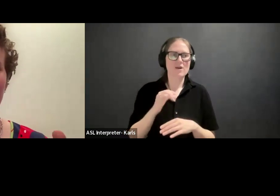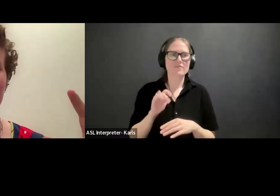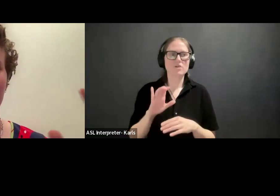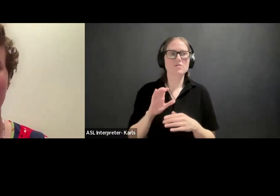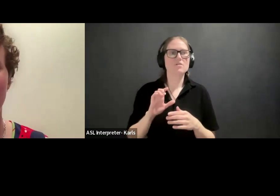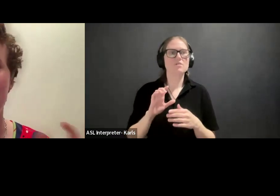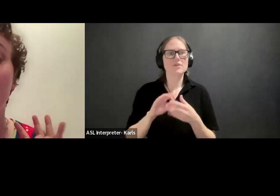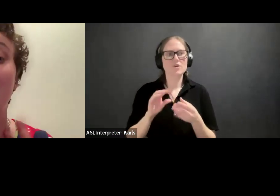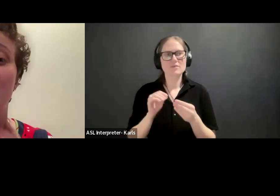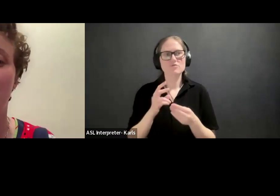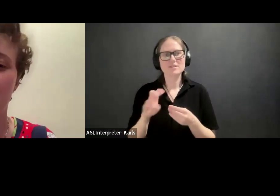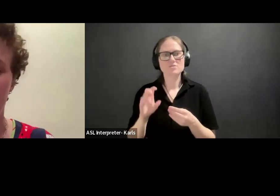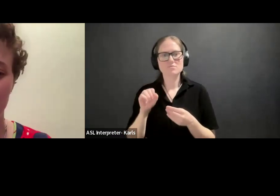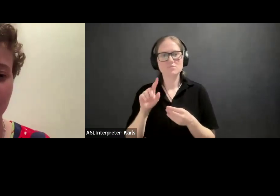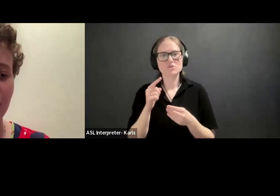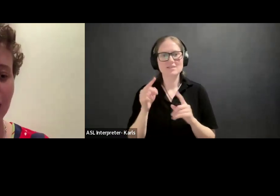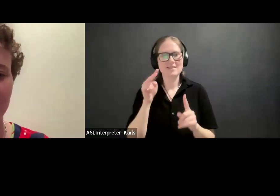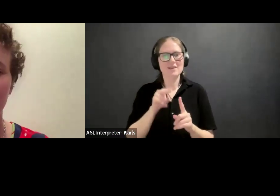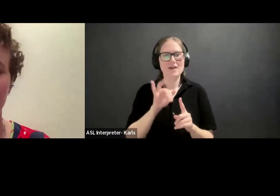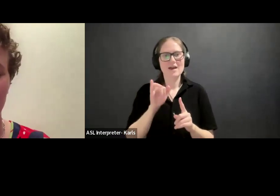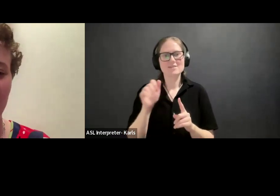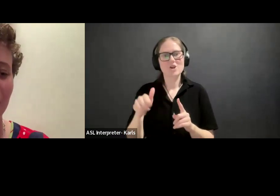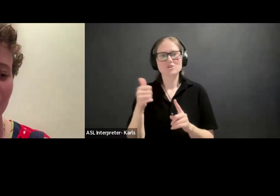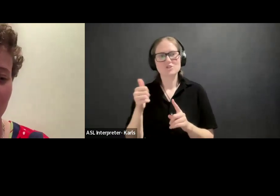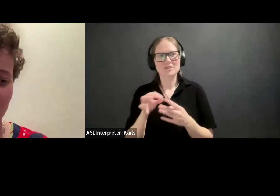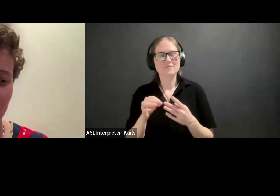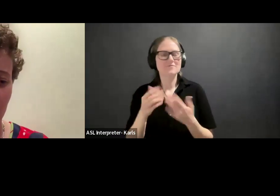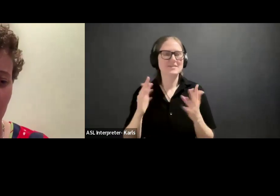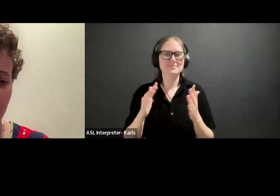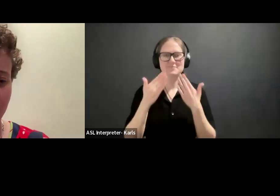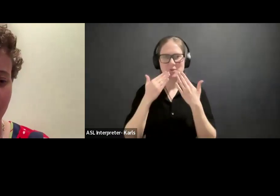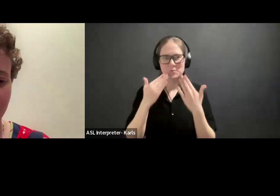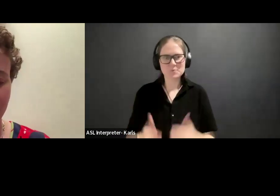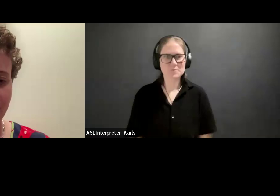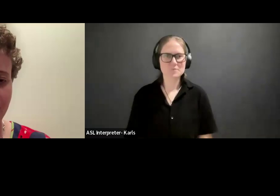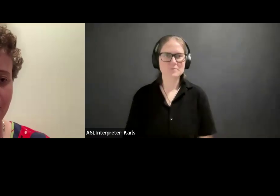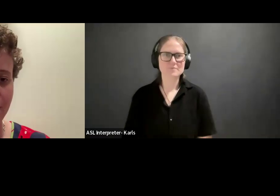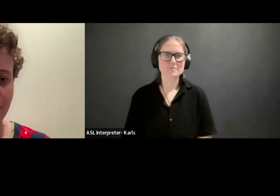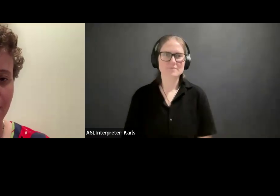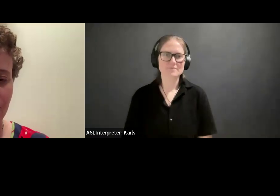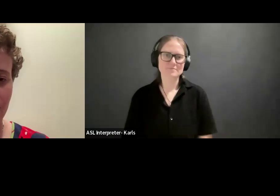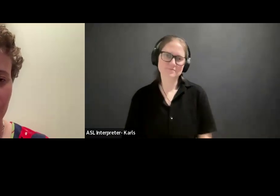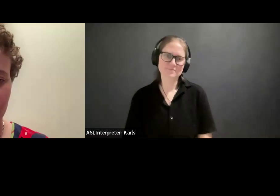Thinking of it as an alternative. That's it. Thank you.